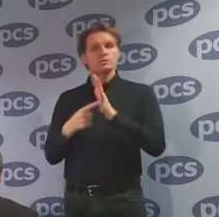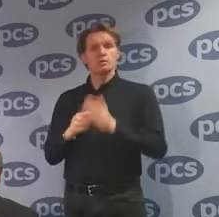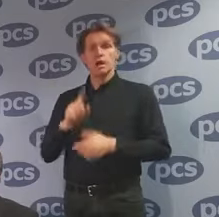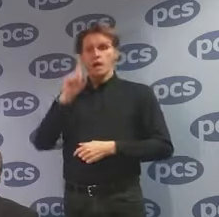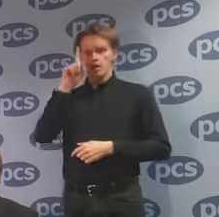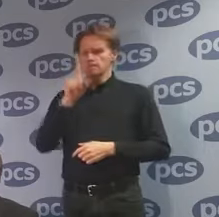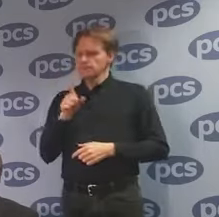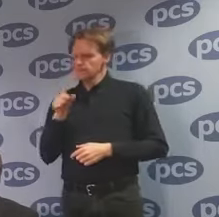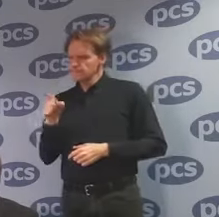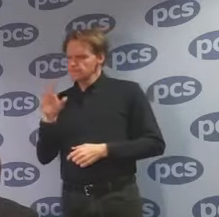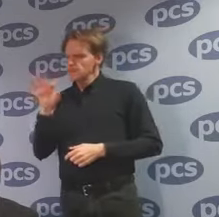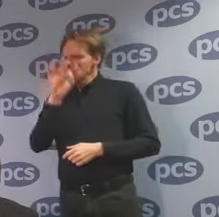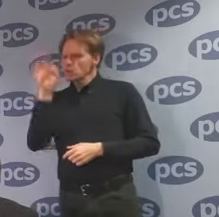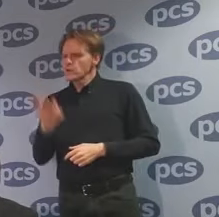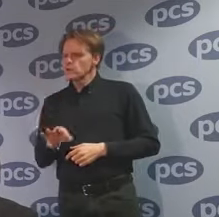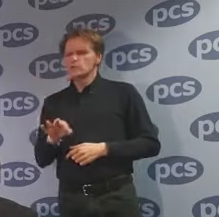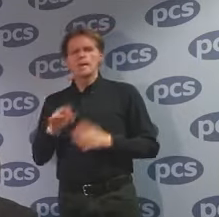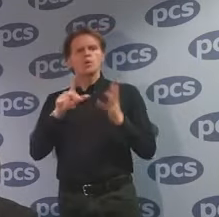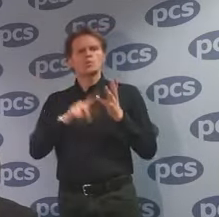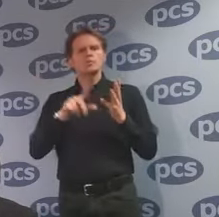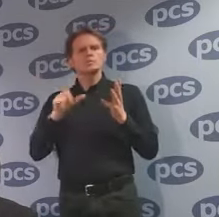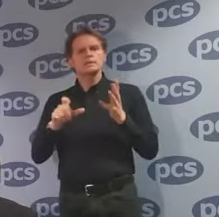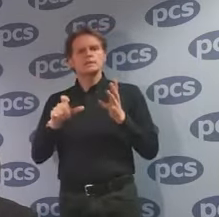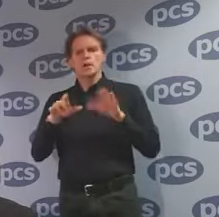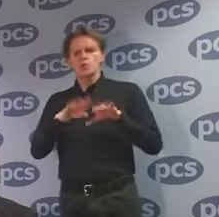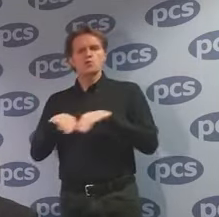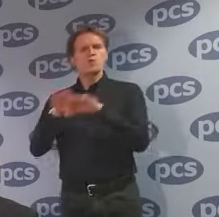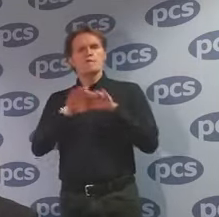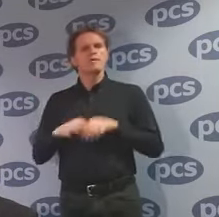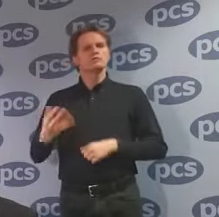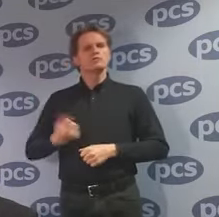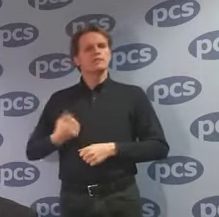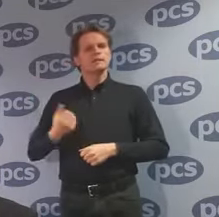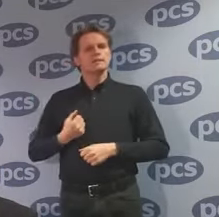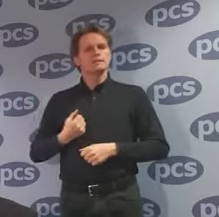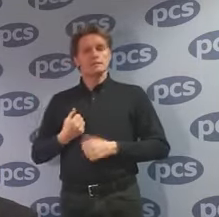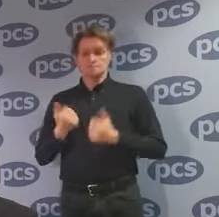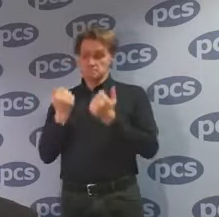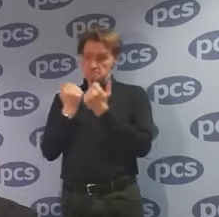Universal Credit. Many families and communities are facing a difficult time